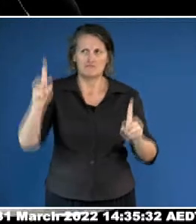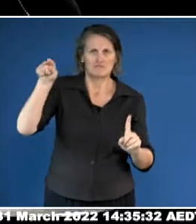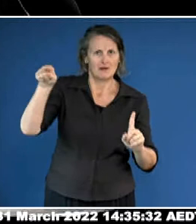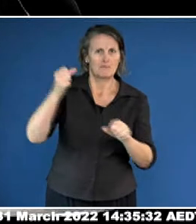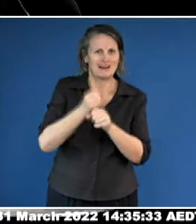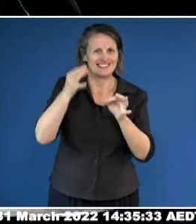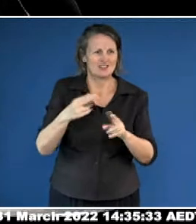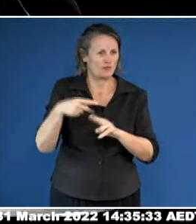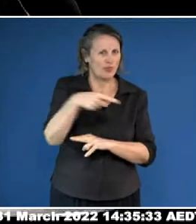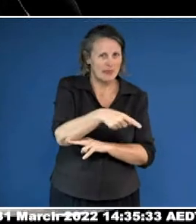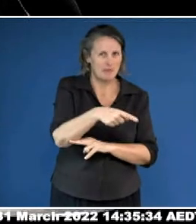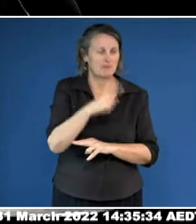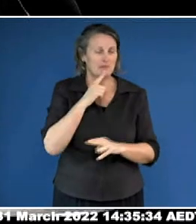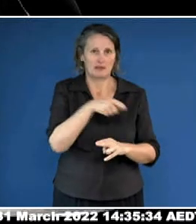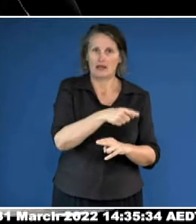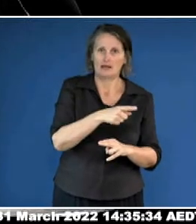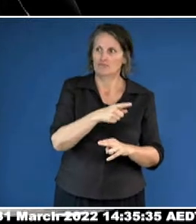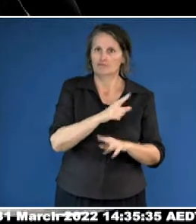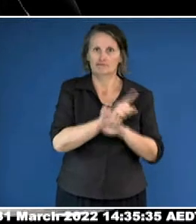and also social segregation and exclusion.